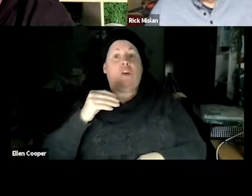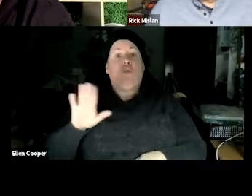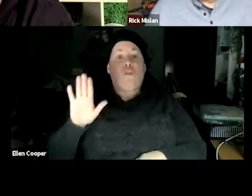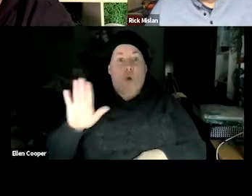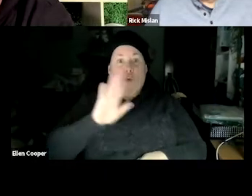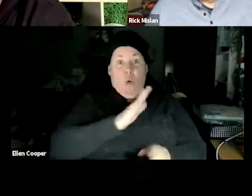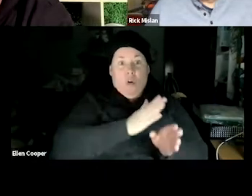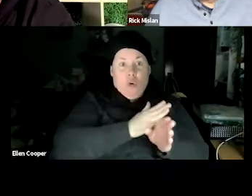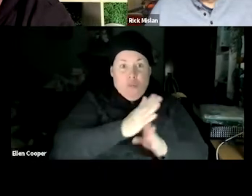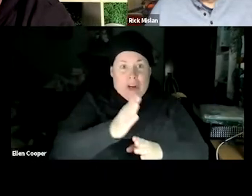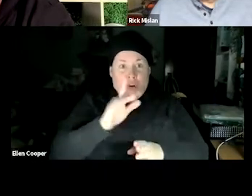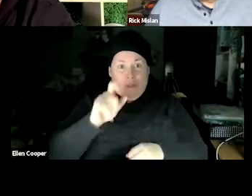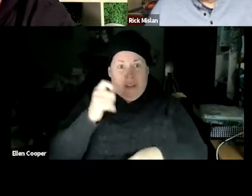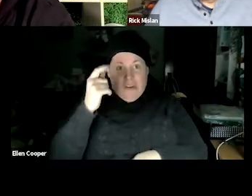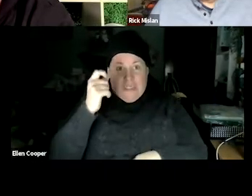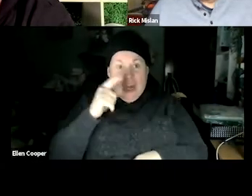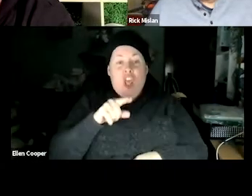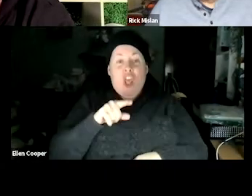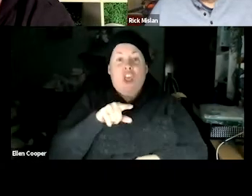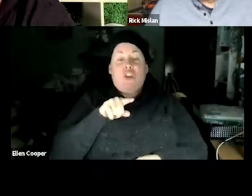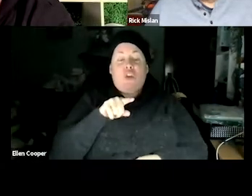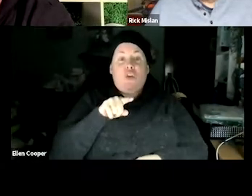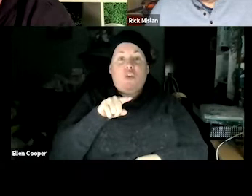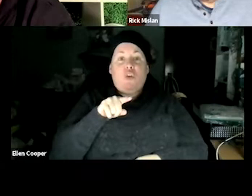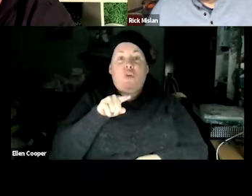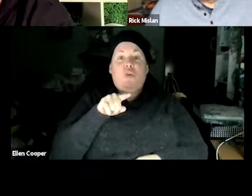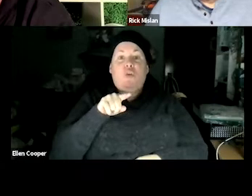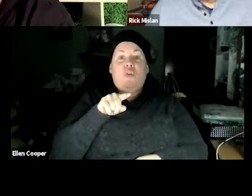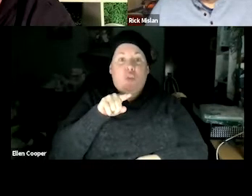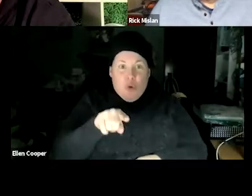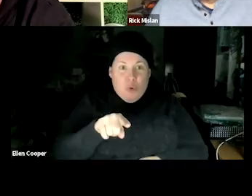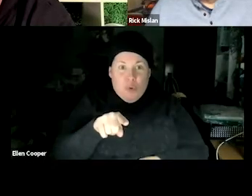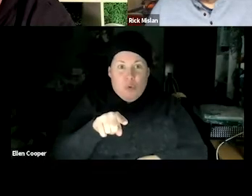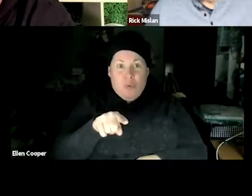CalebBarlow: You are the you know you are this generations emergency responder